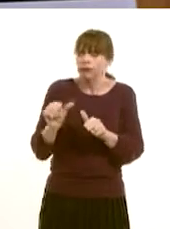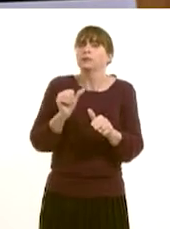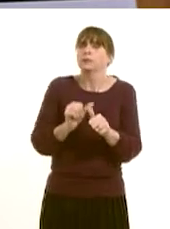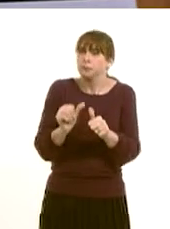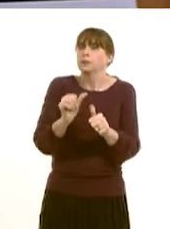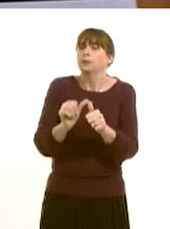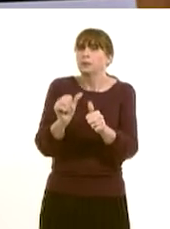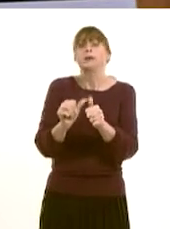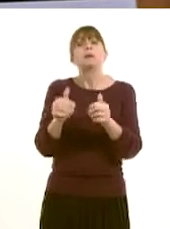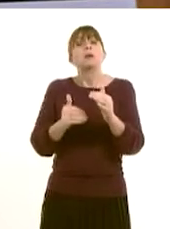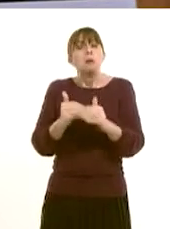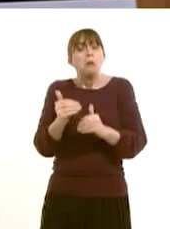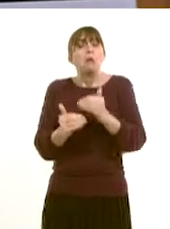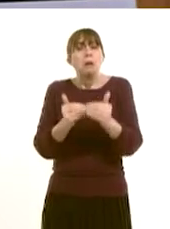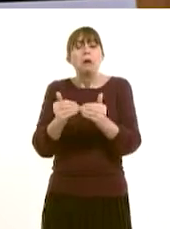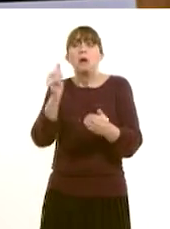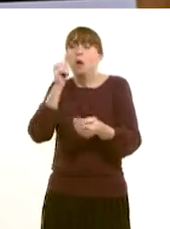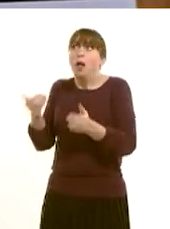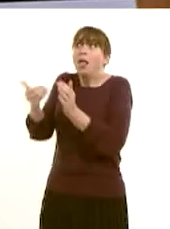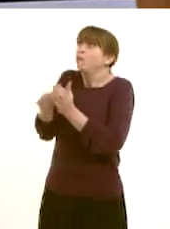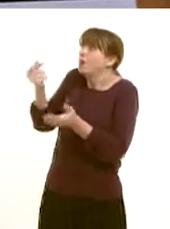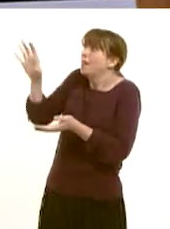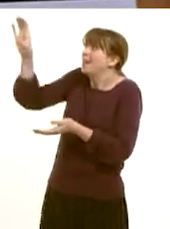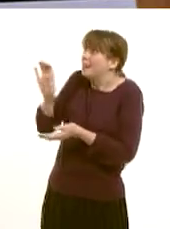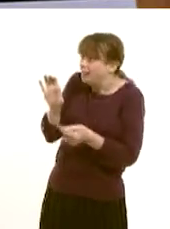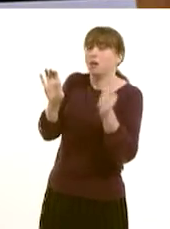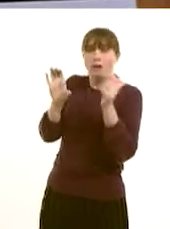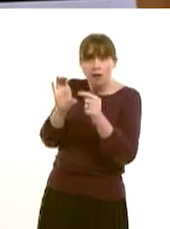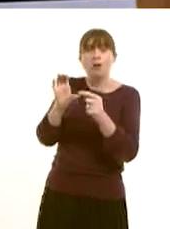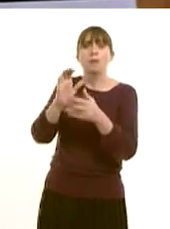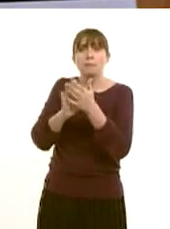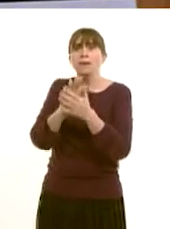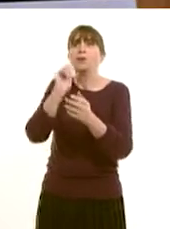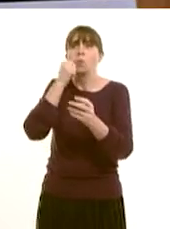It is important, of course, that, as more money goes in, so people can see the outputs being delivered at the end.